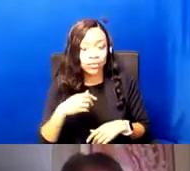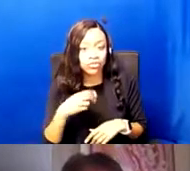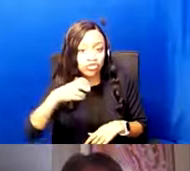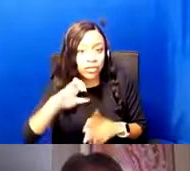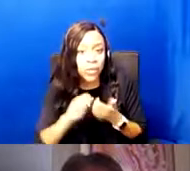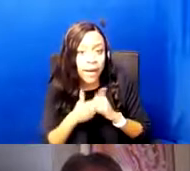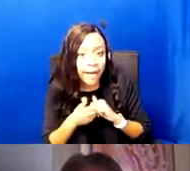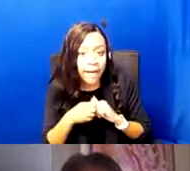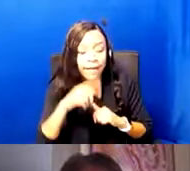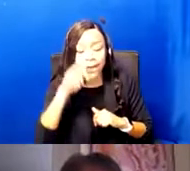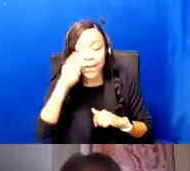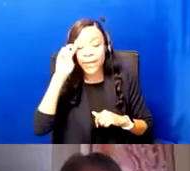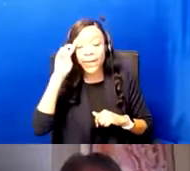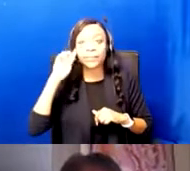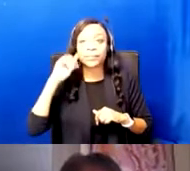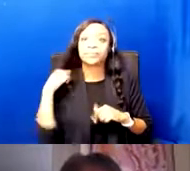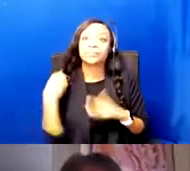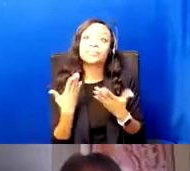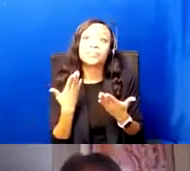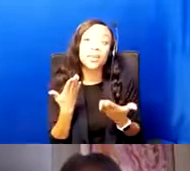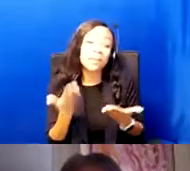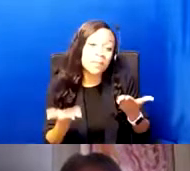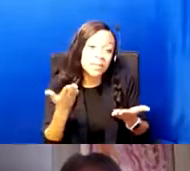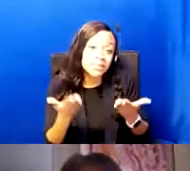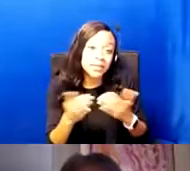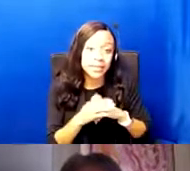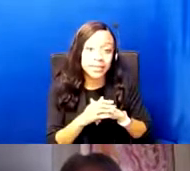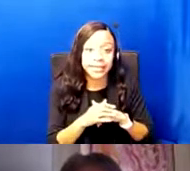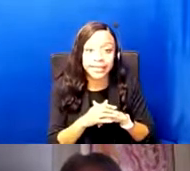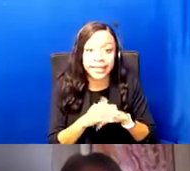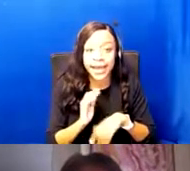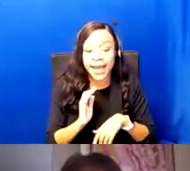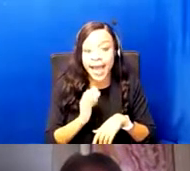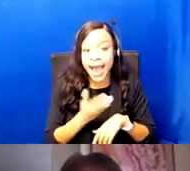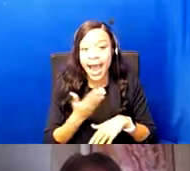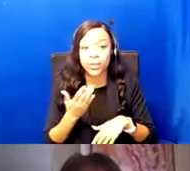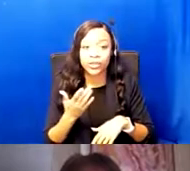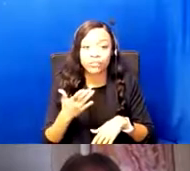Also, perhaps maybe some of the lowest hanging fruit with our use of plastics and paper,